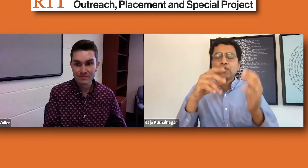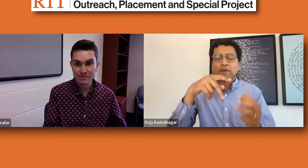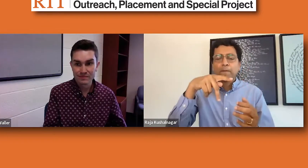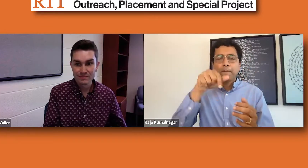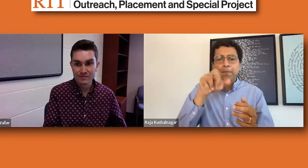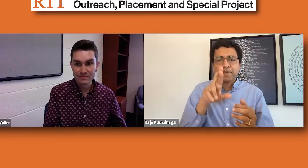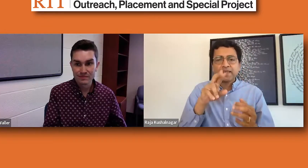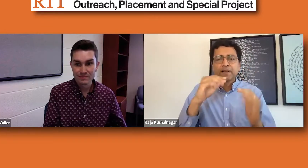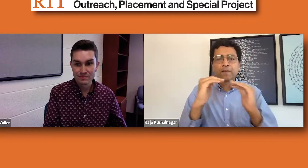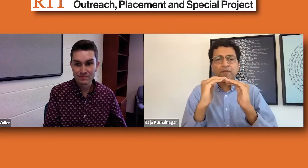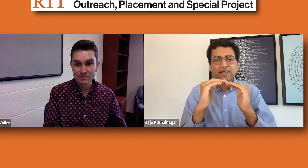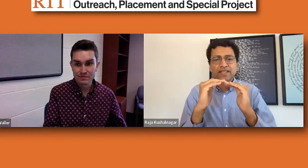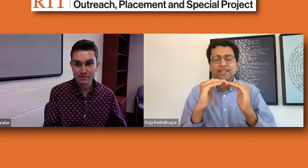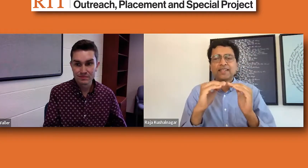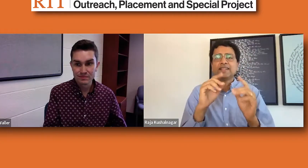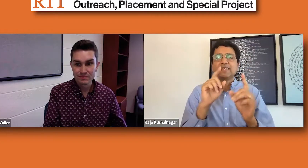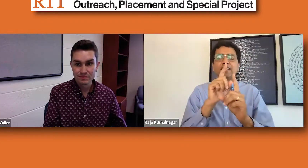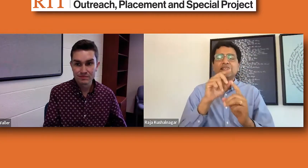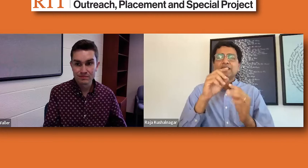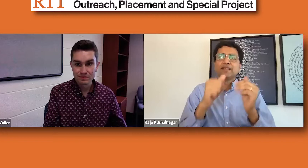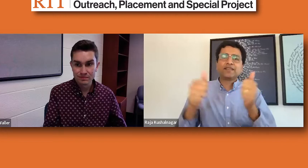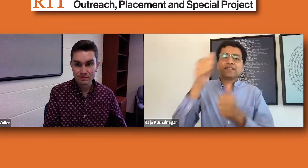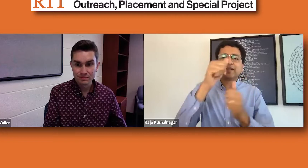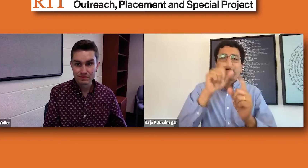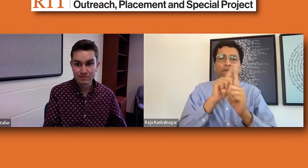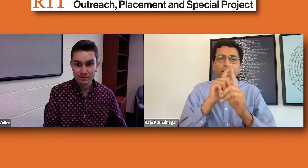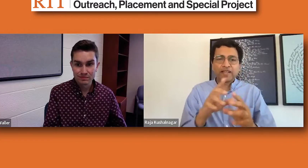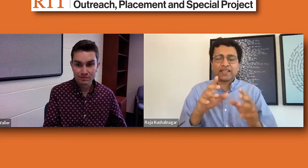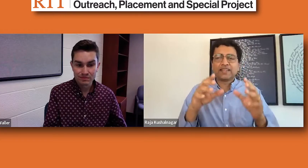you know, it could be peer mentoring, it could be beneficial,